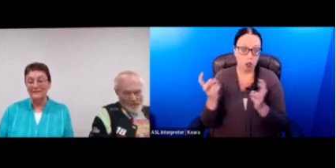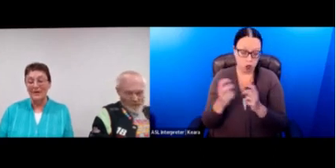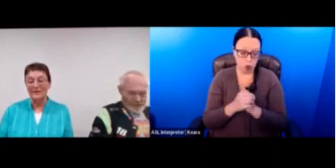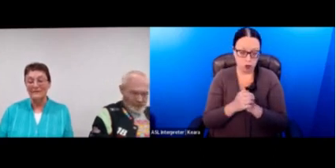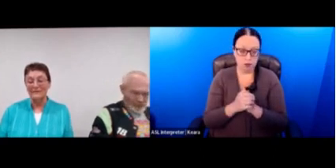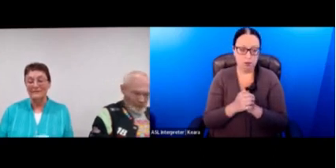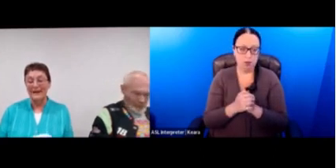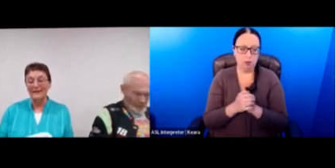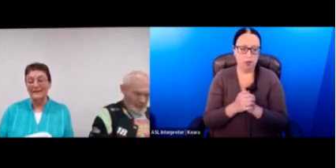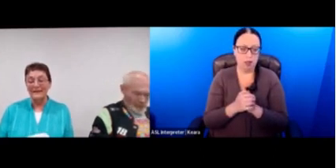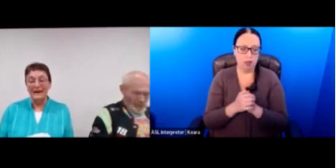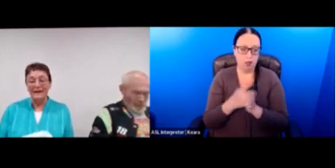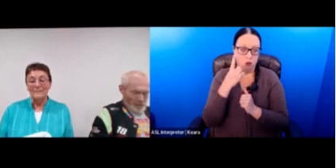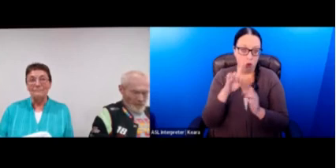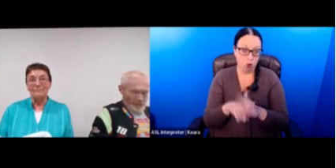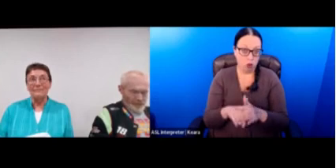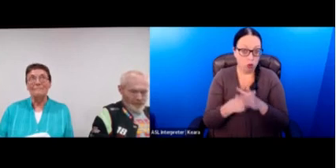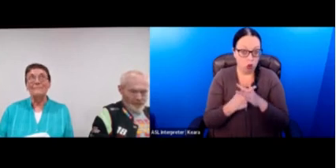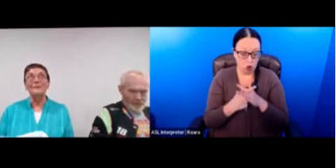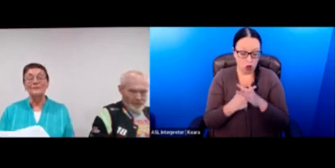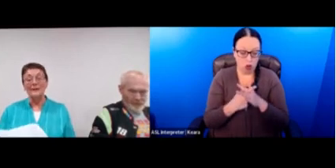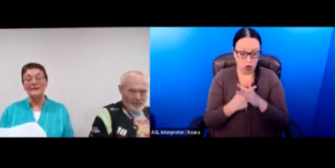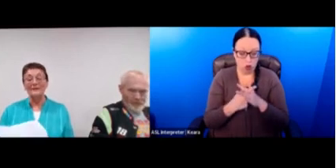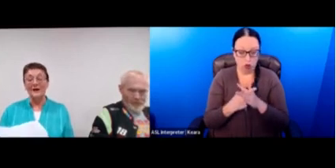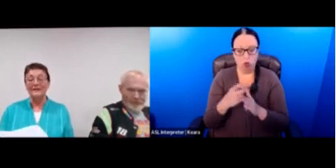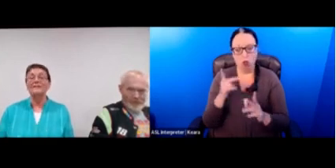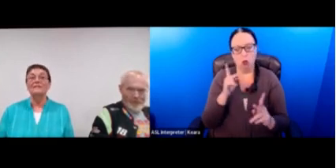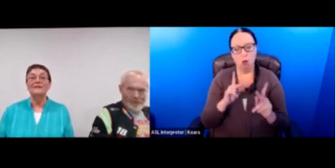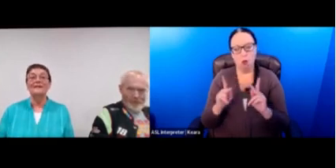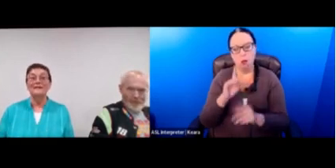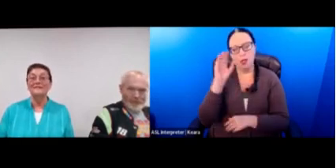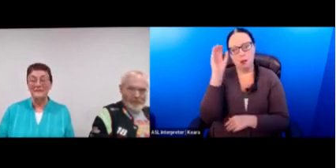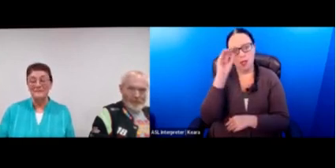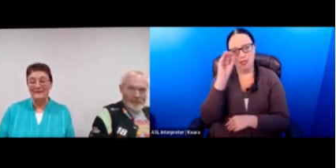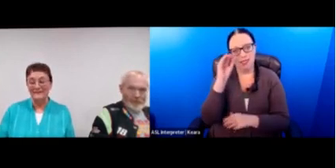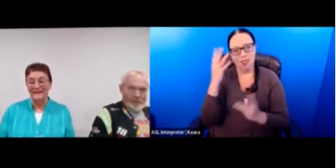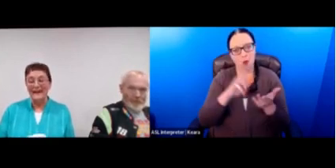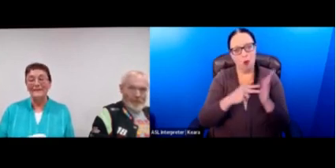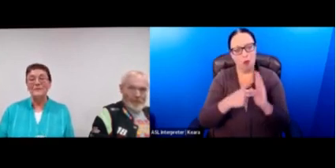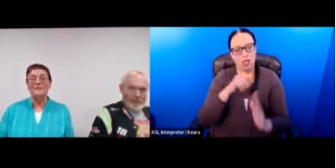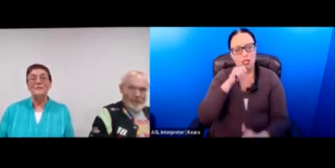started is is that people's opinion of unnecessary is different. And there were there